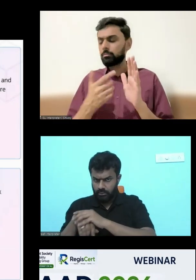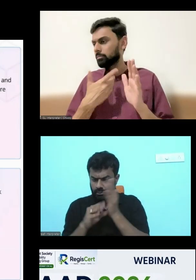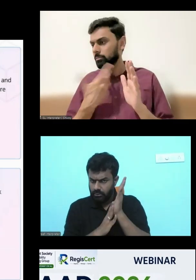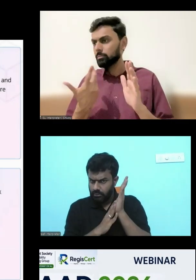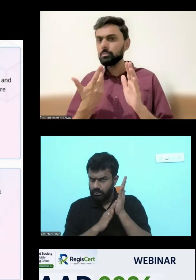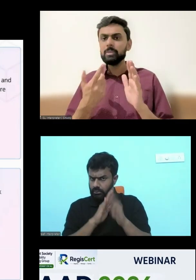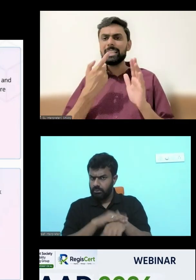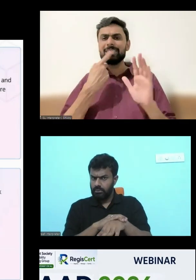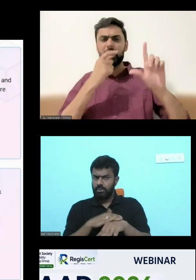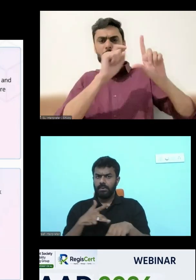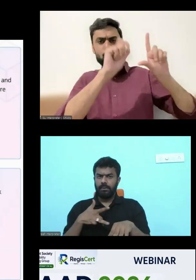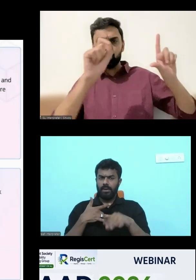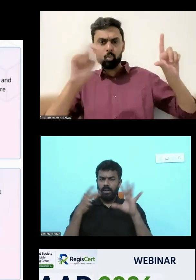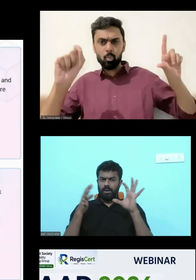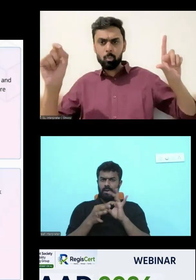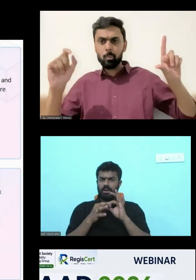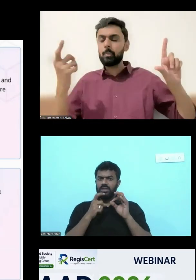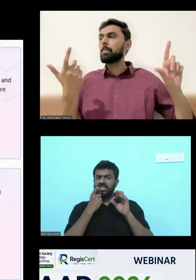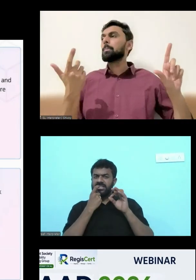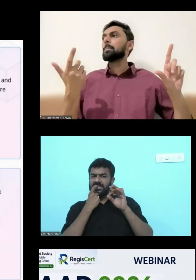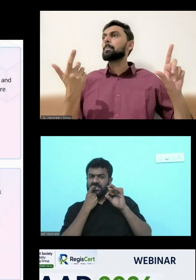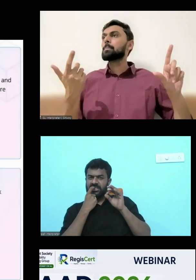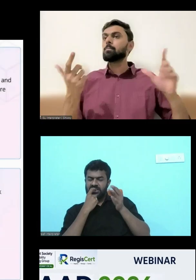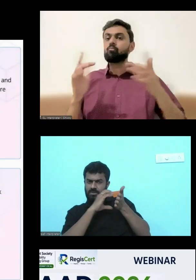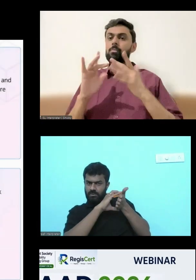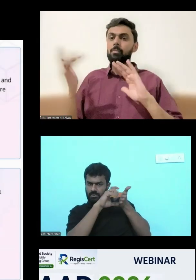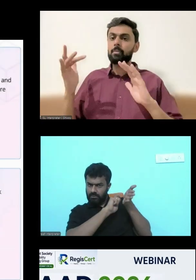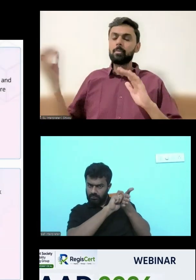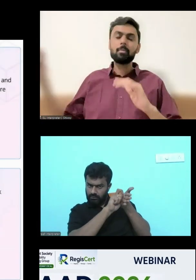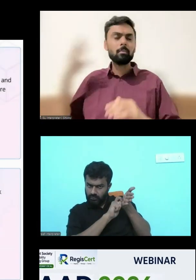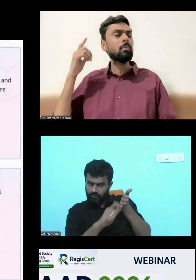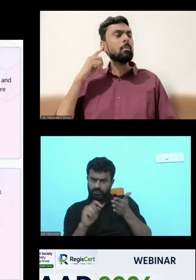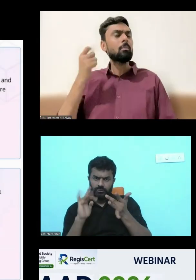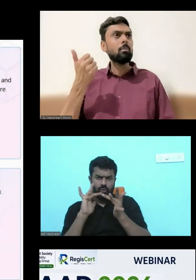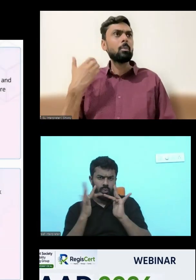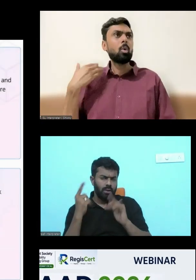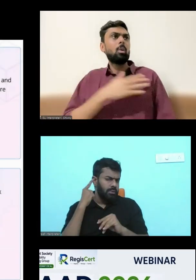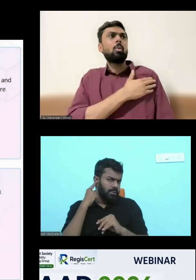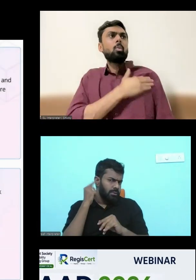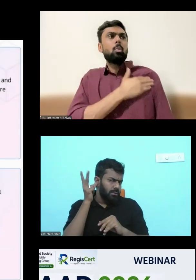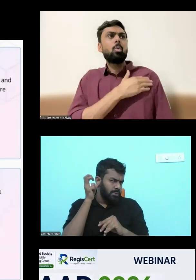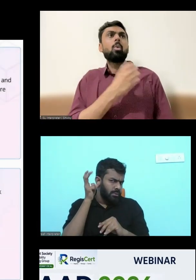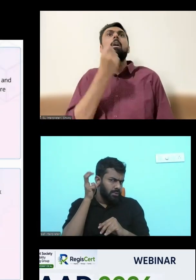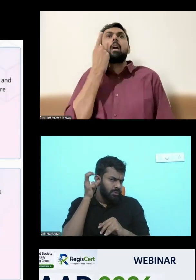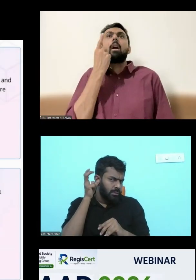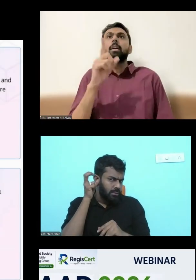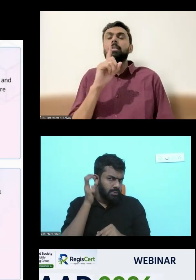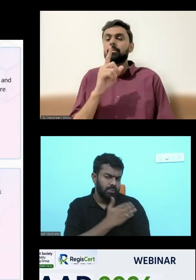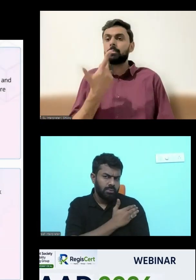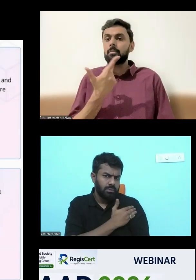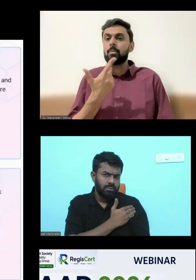And digital simulations that allow for tactile manipulation of abstract concepts.